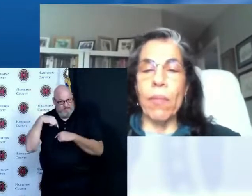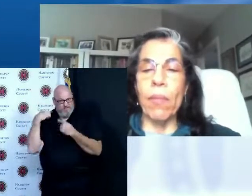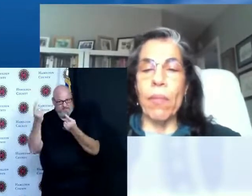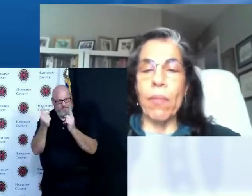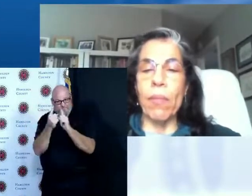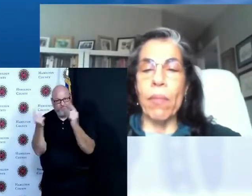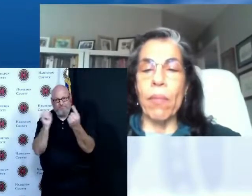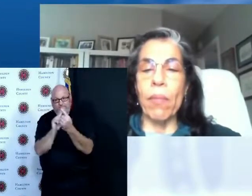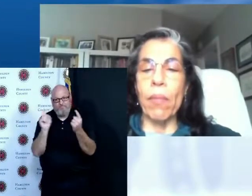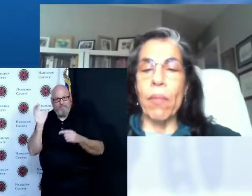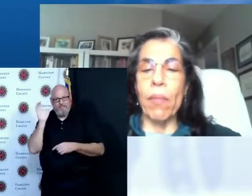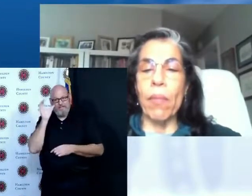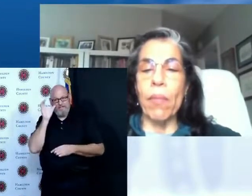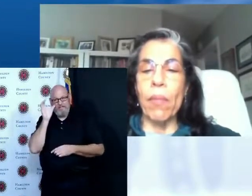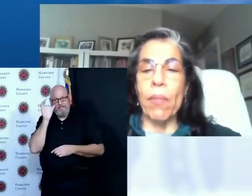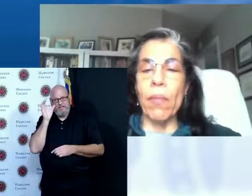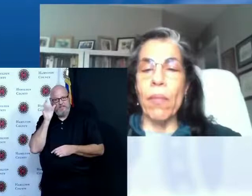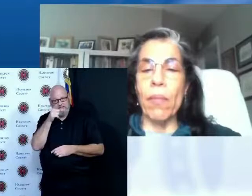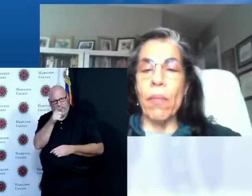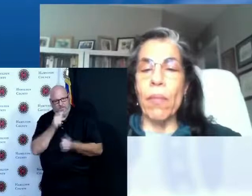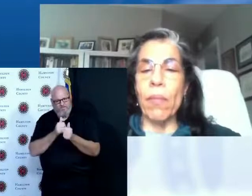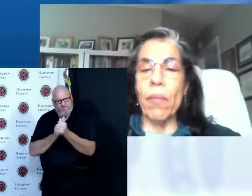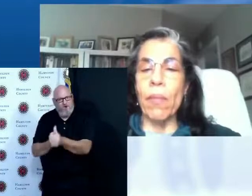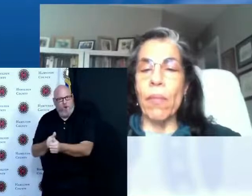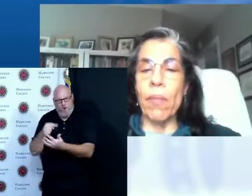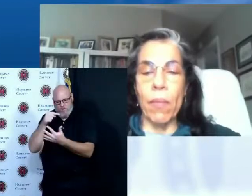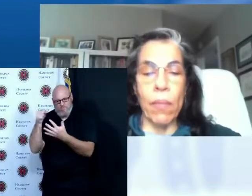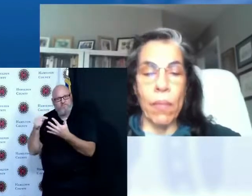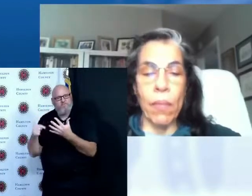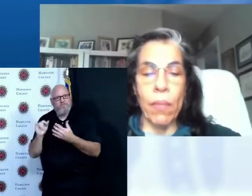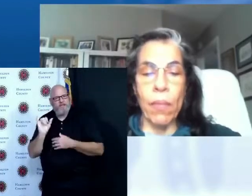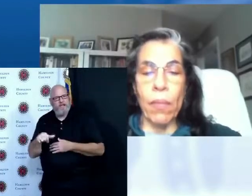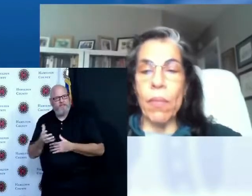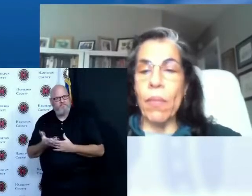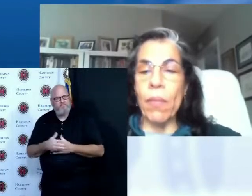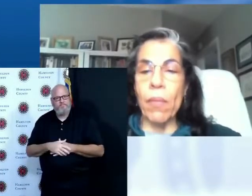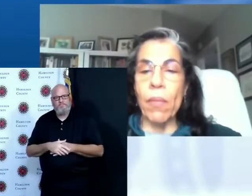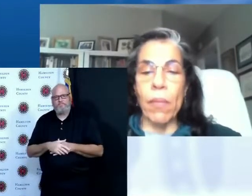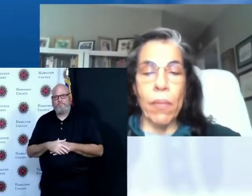I also think though we are pushing about 5.6 percent of our total population in Hamilton County